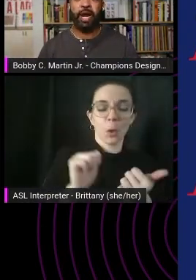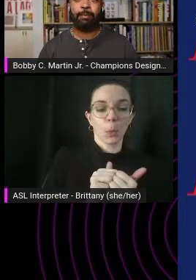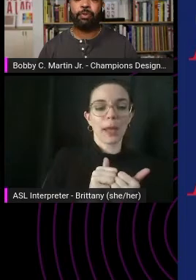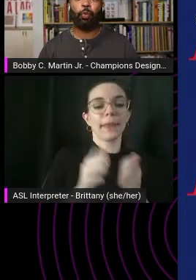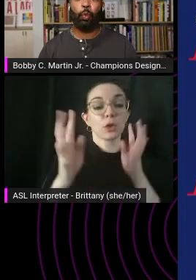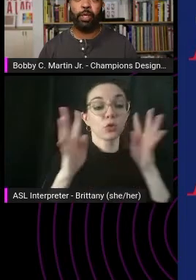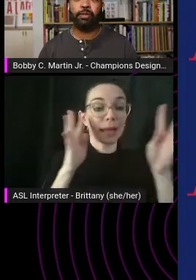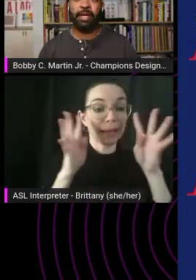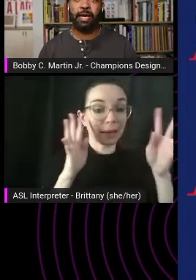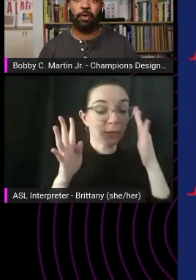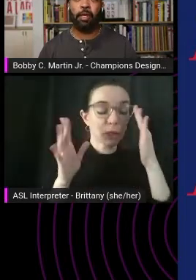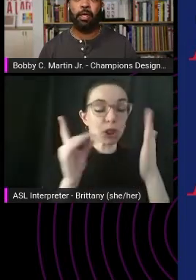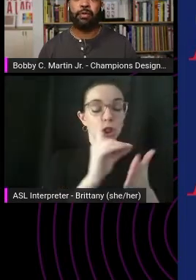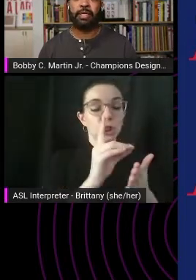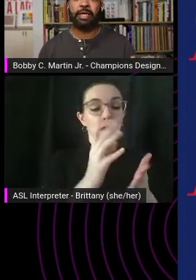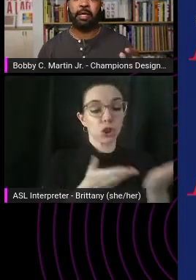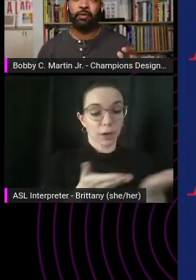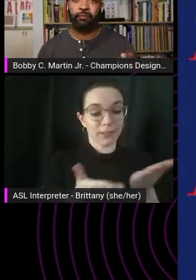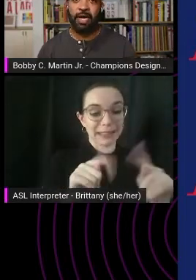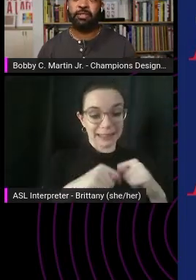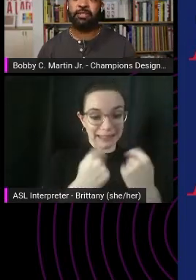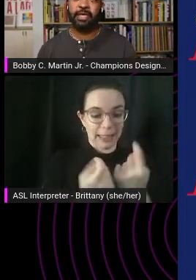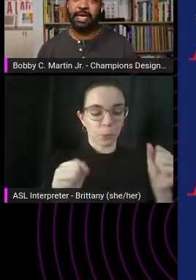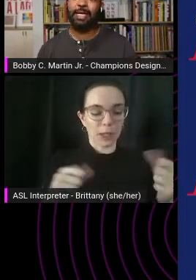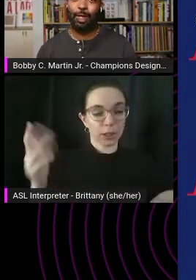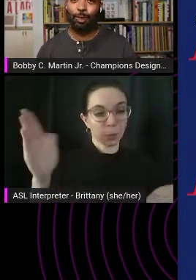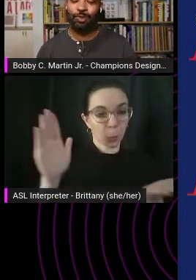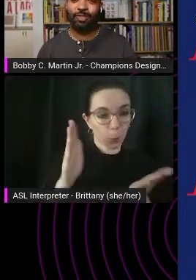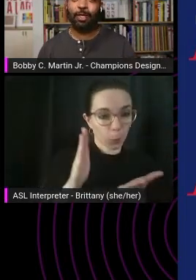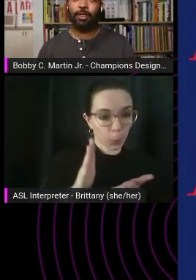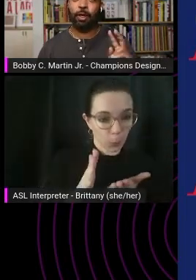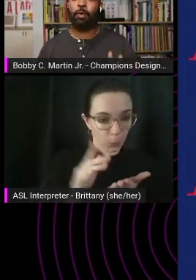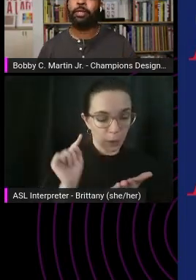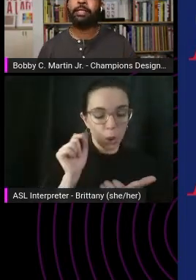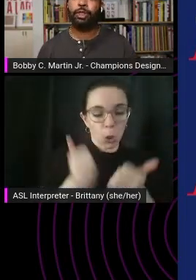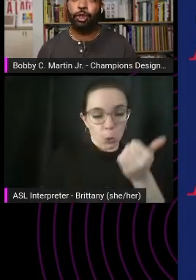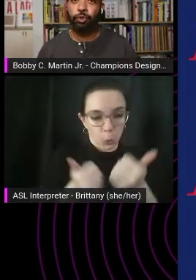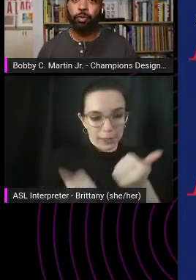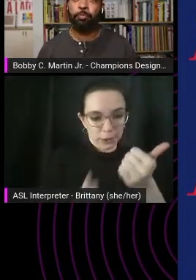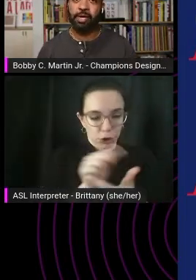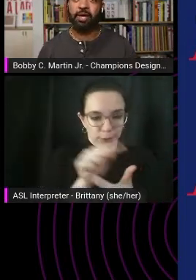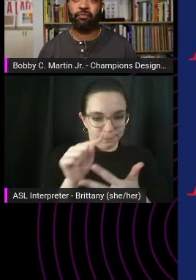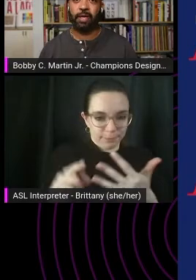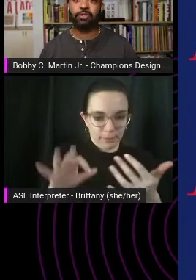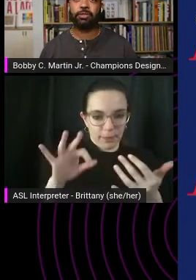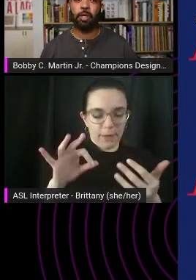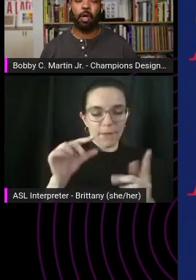we were able to whittle down the fonts in use to only 2 brand fonts.